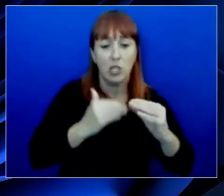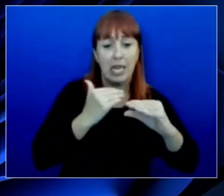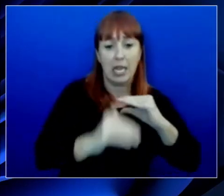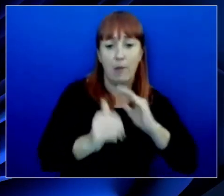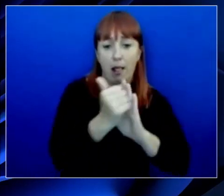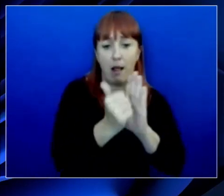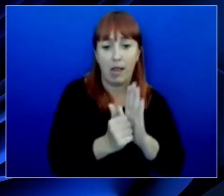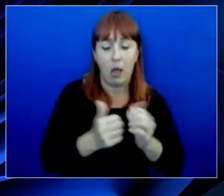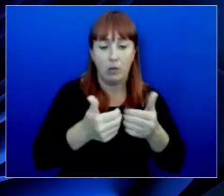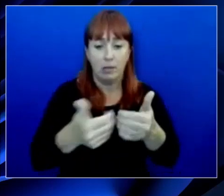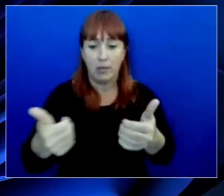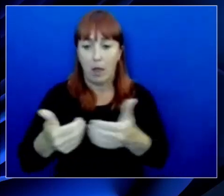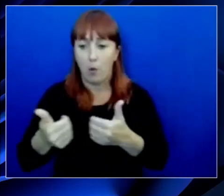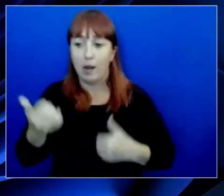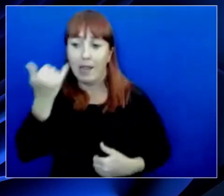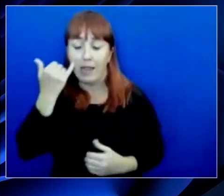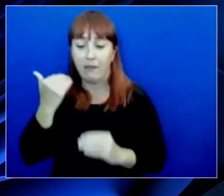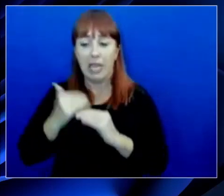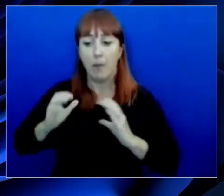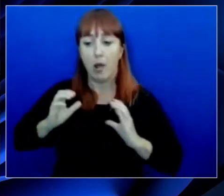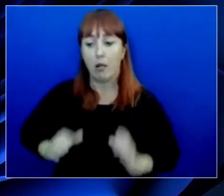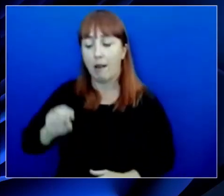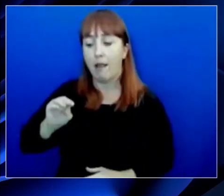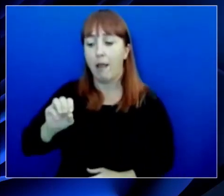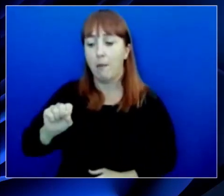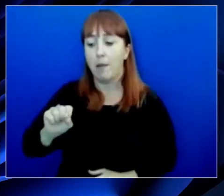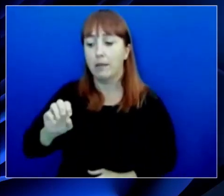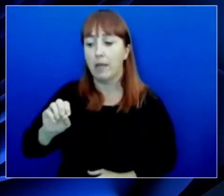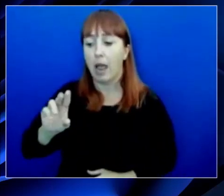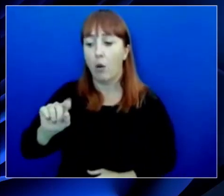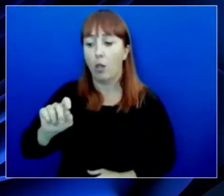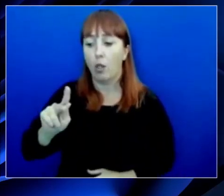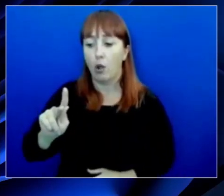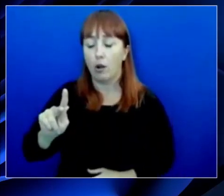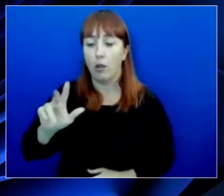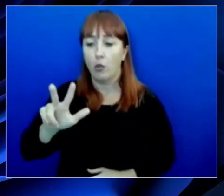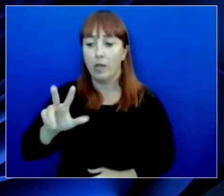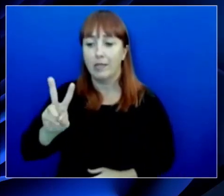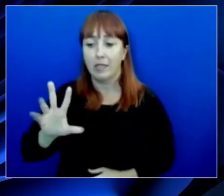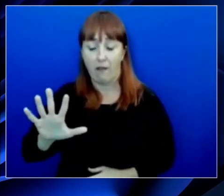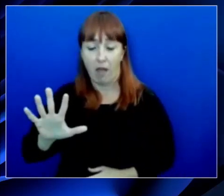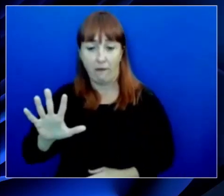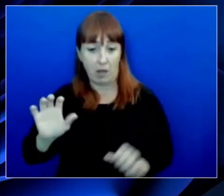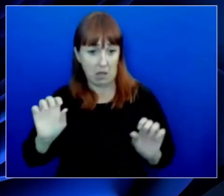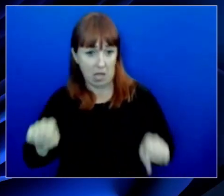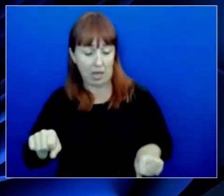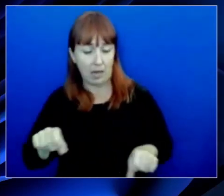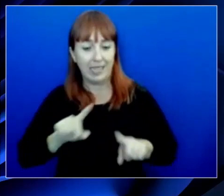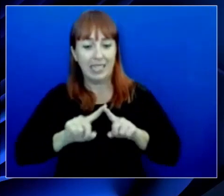If my email client is MS Outlook 365, assign a unique sound for each account,